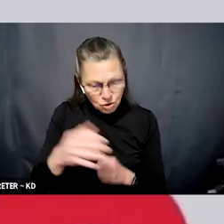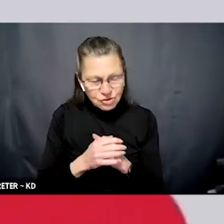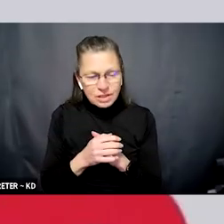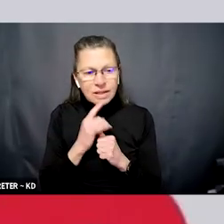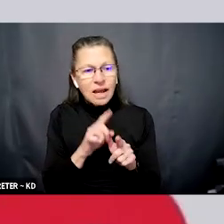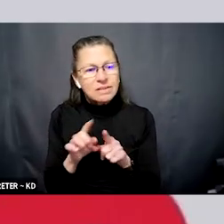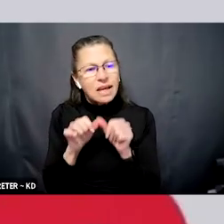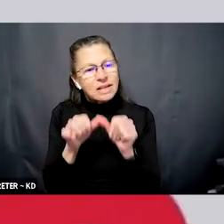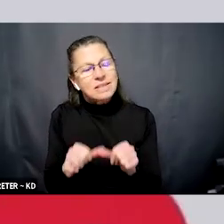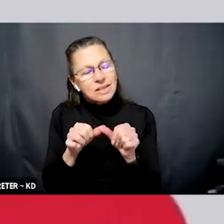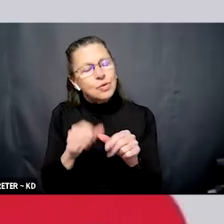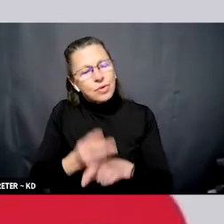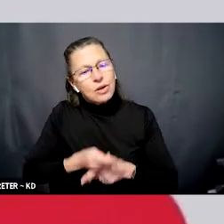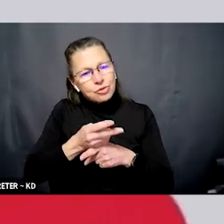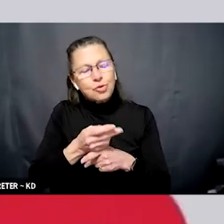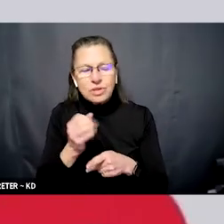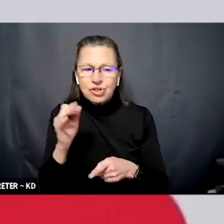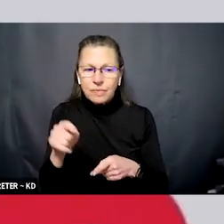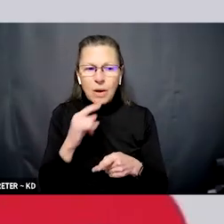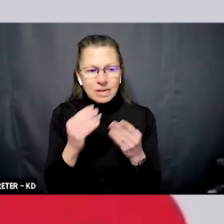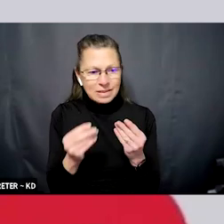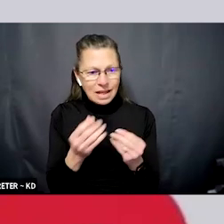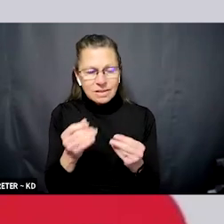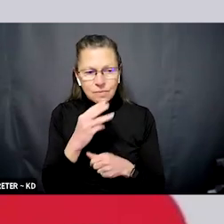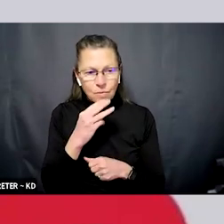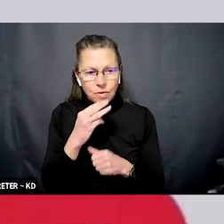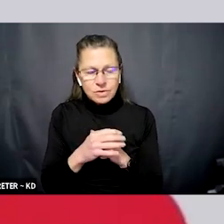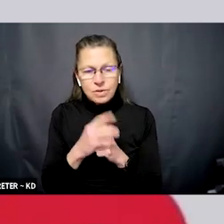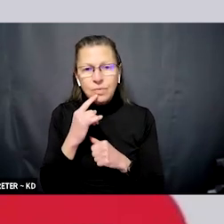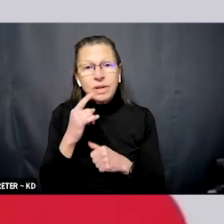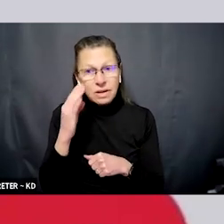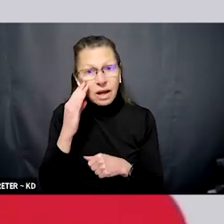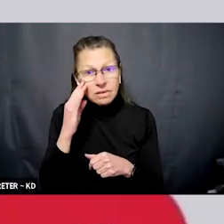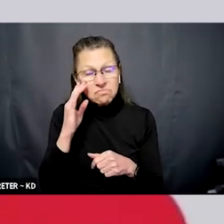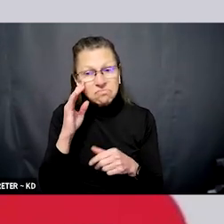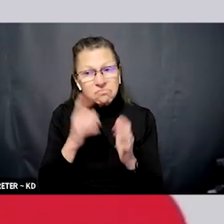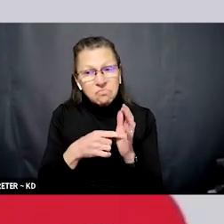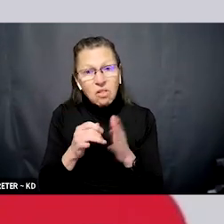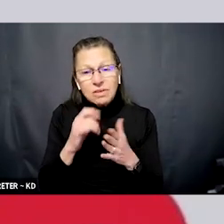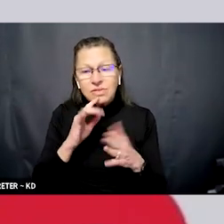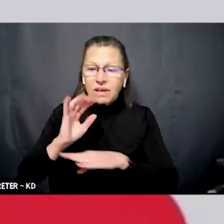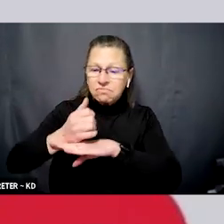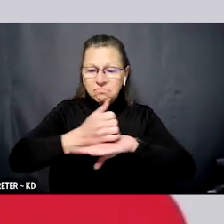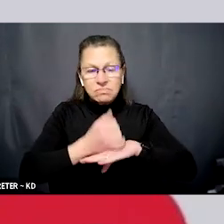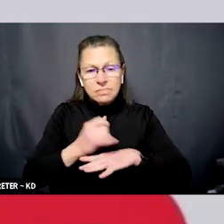of these lands and waters. We acknowledge that settler colonization resulted in land seizure,